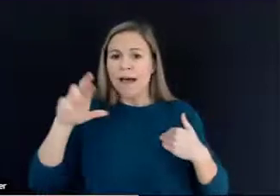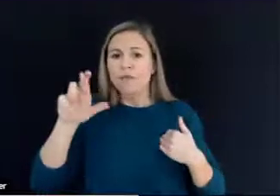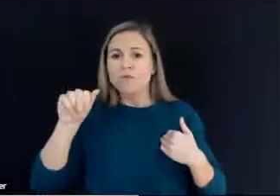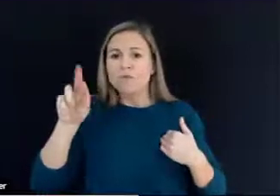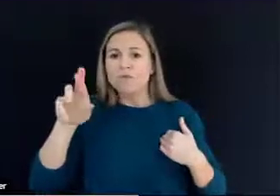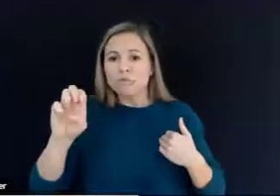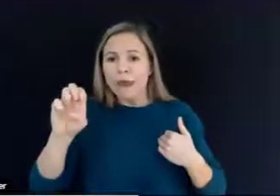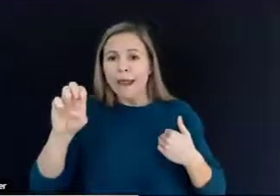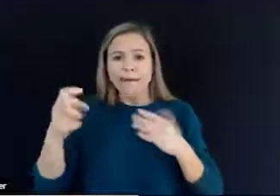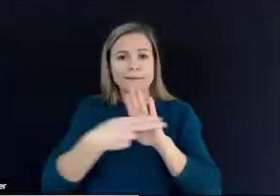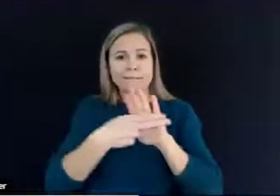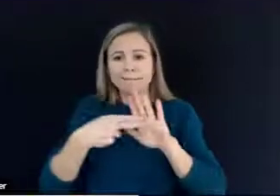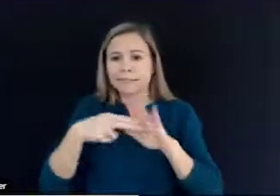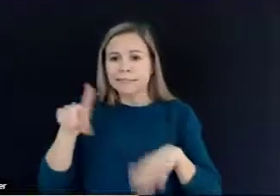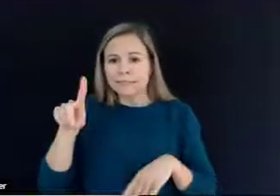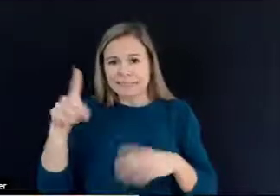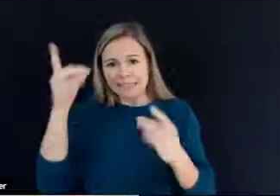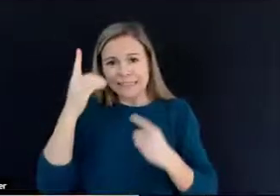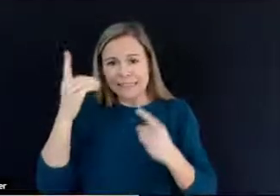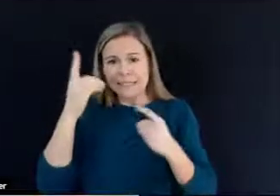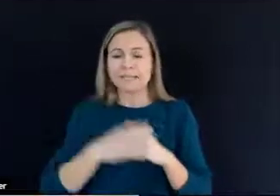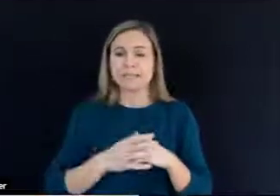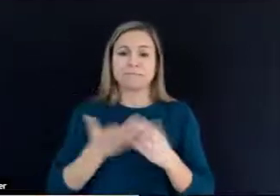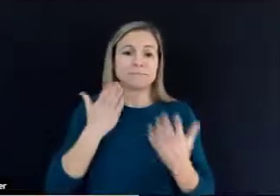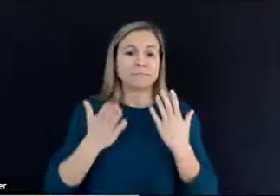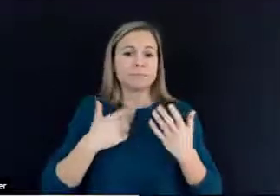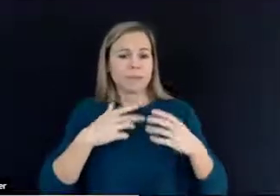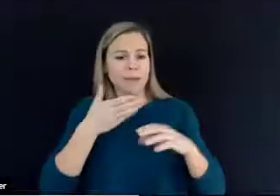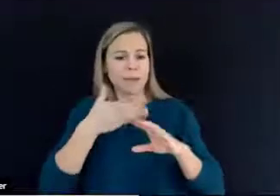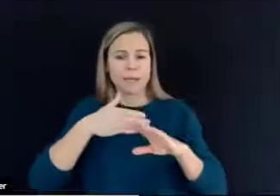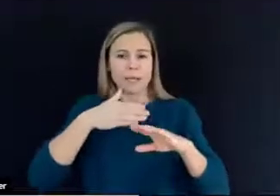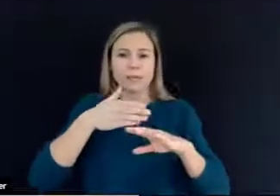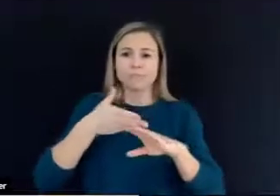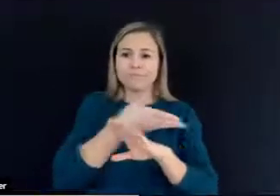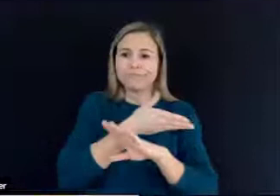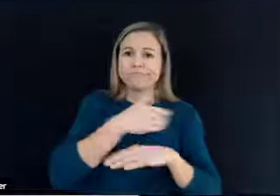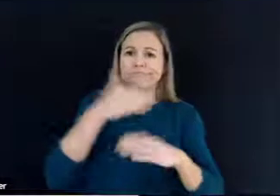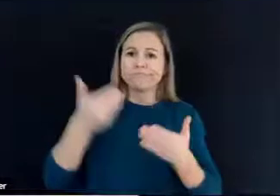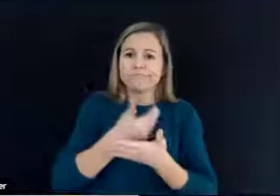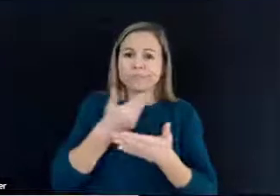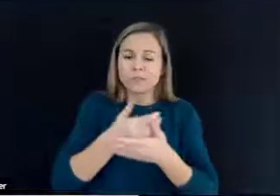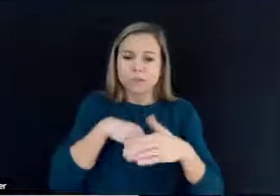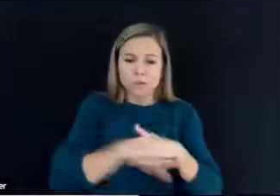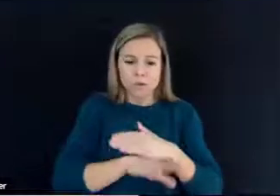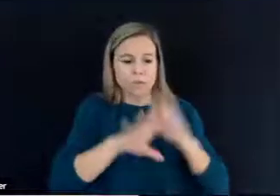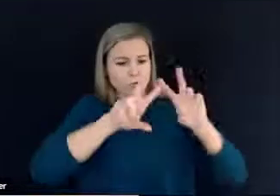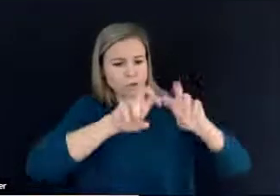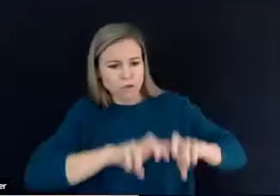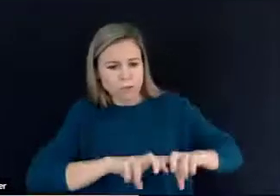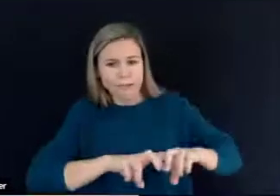misdiagnosis, professionals that serve our children. And then also we're gonna talk about